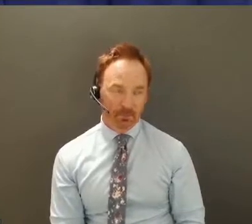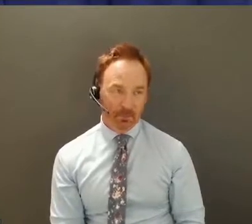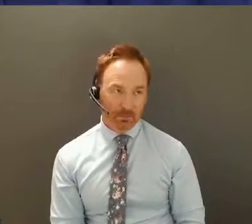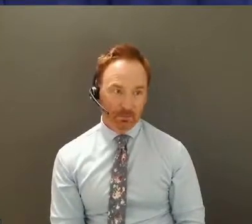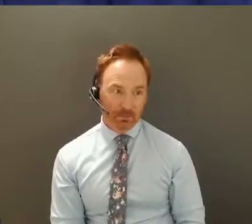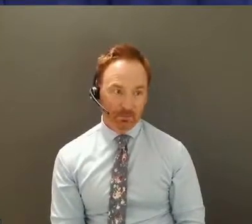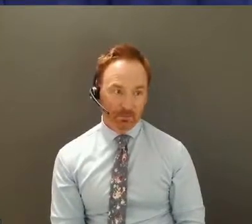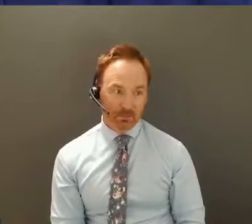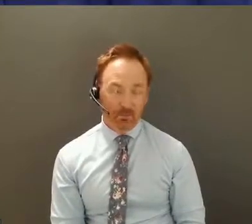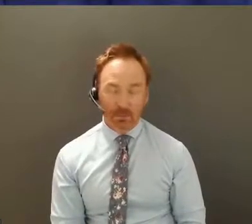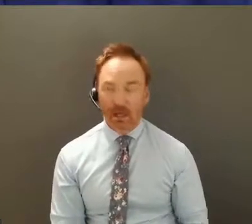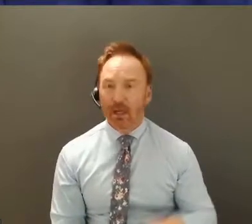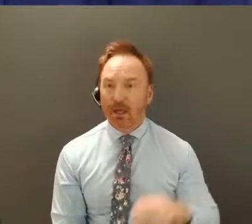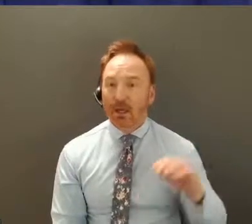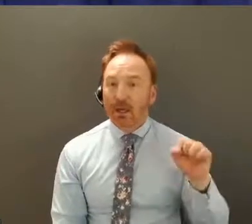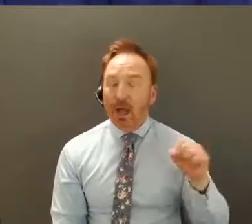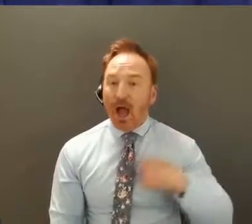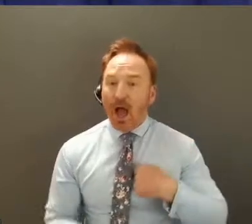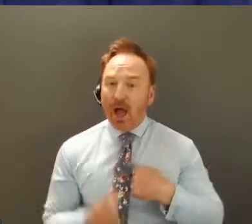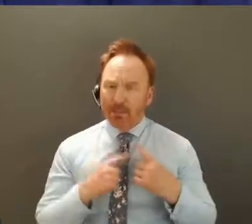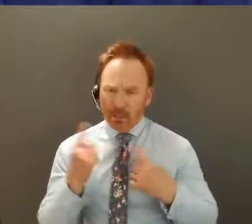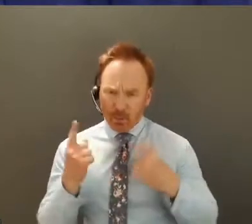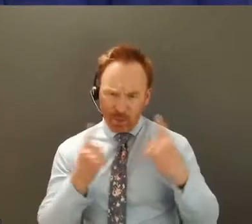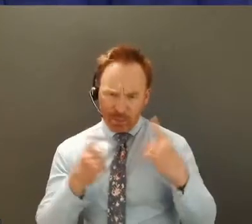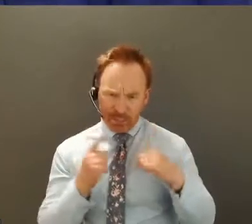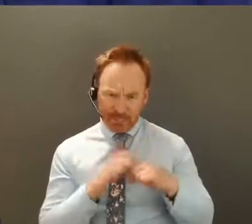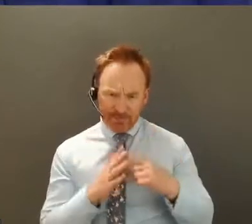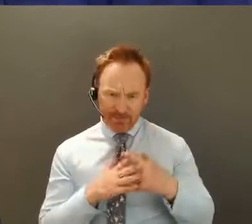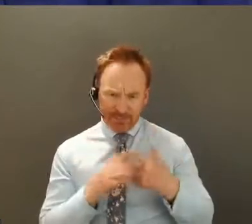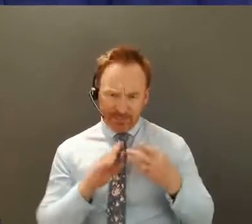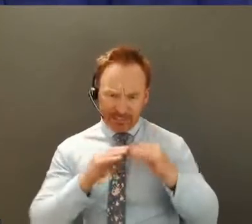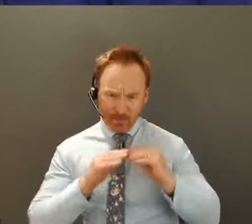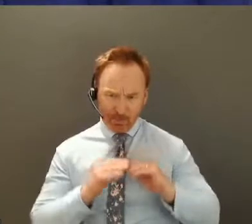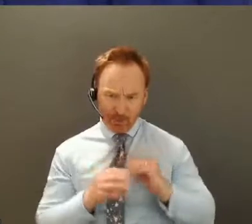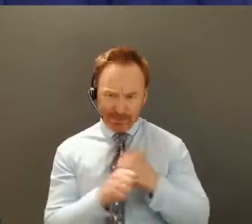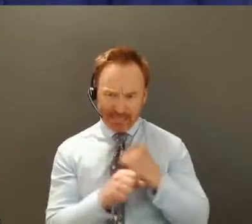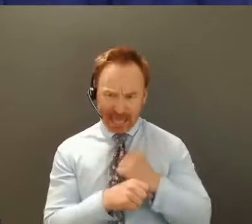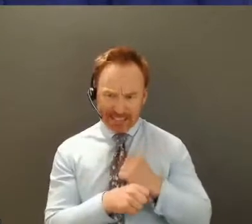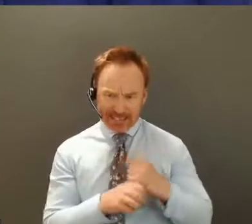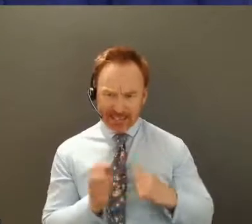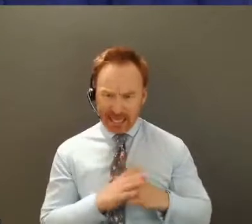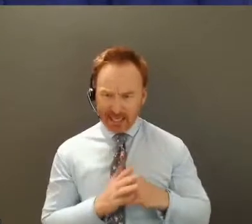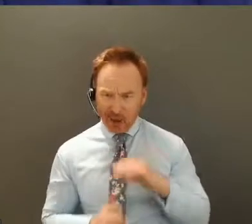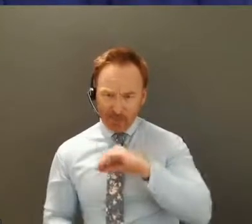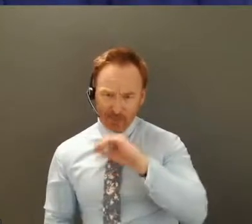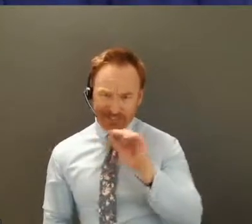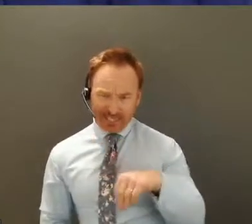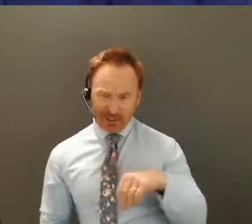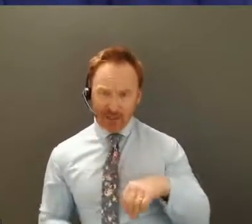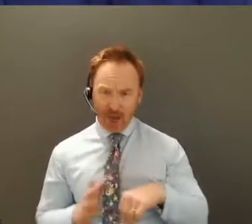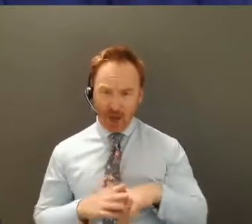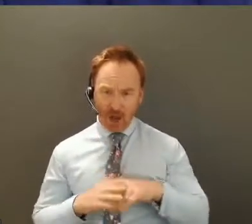And the numbers posted will likely be different from what they are this morning.